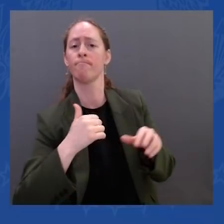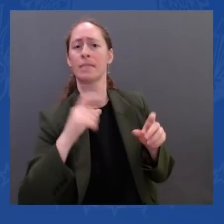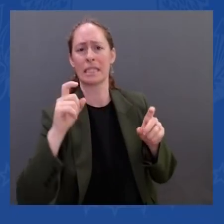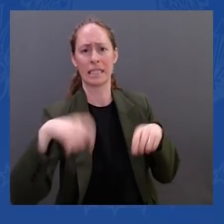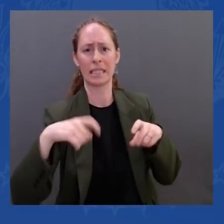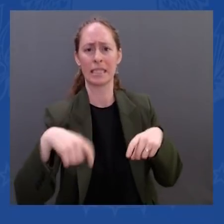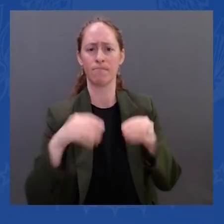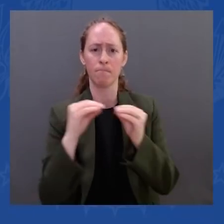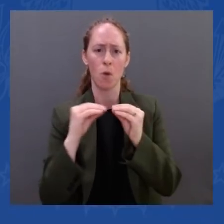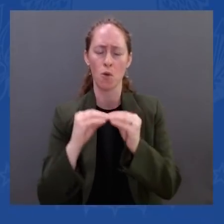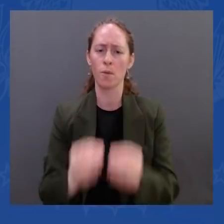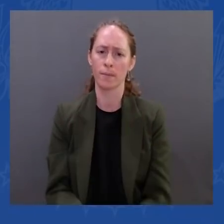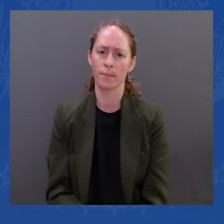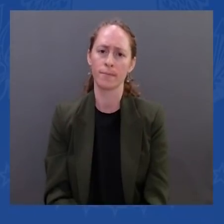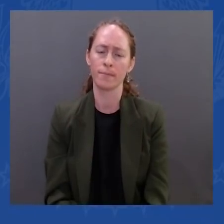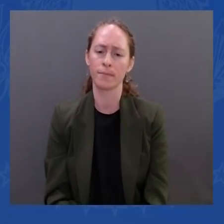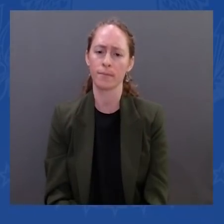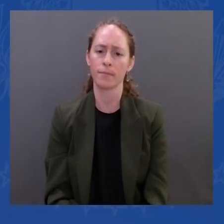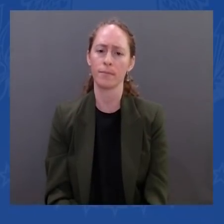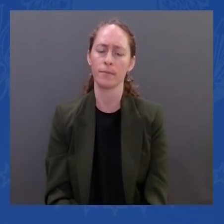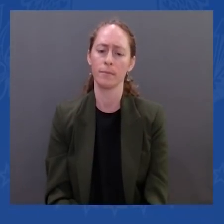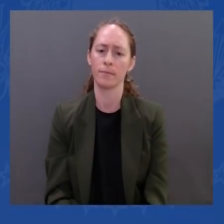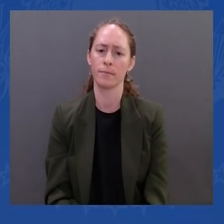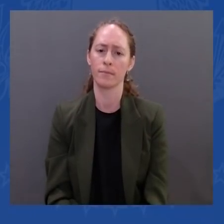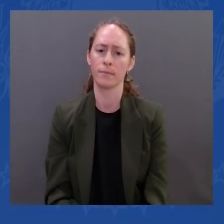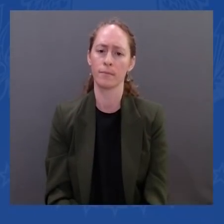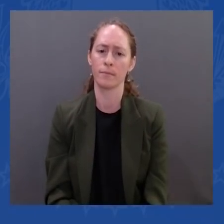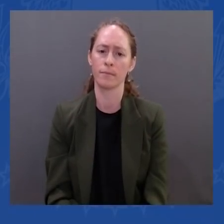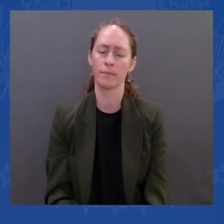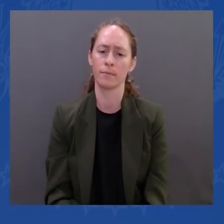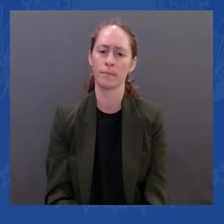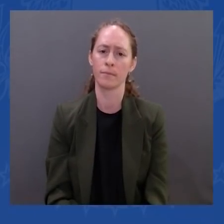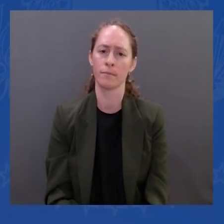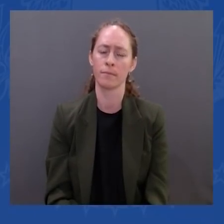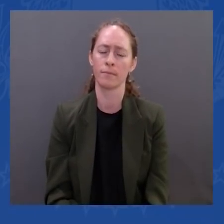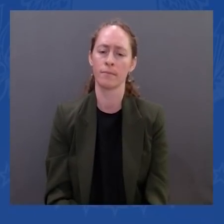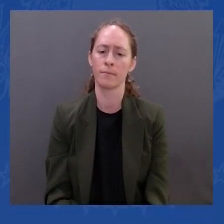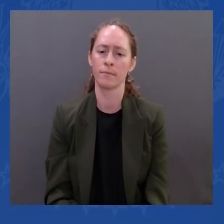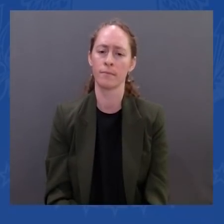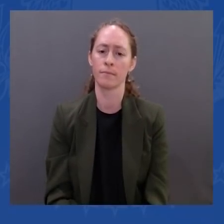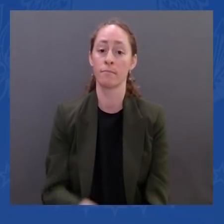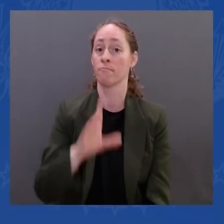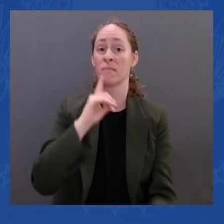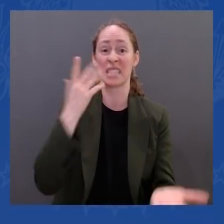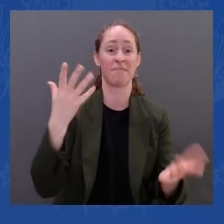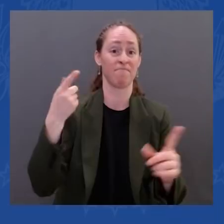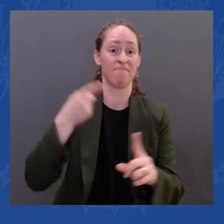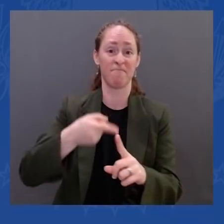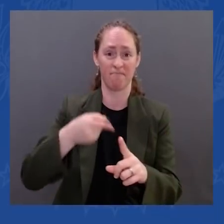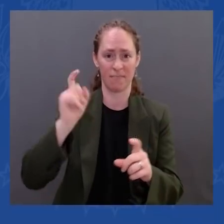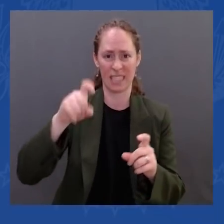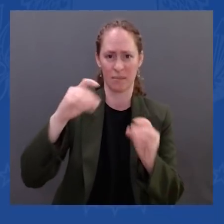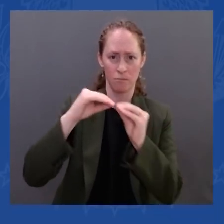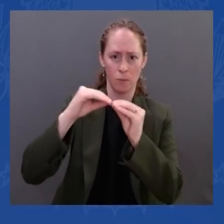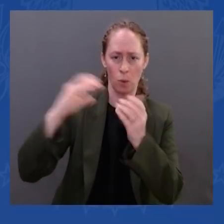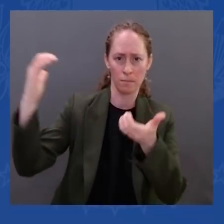Further, President Biden reiterated his commitment to Japan's defense.